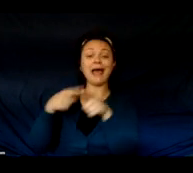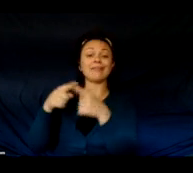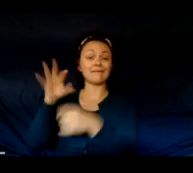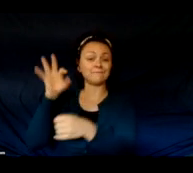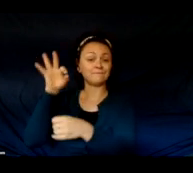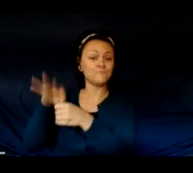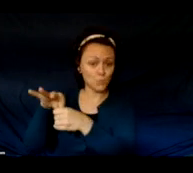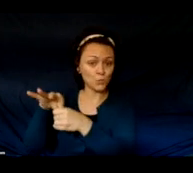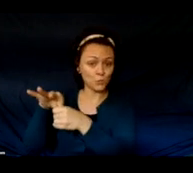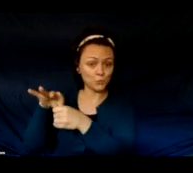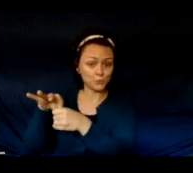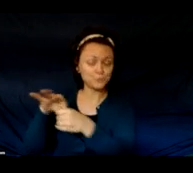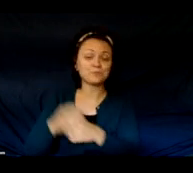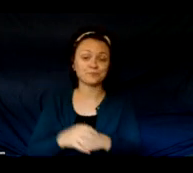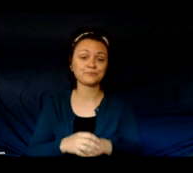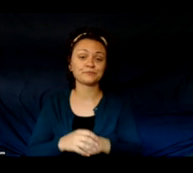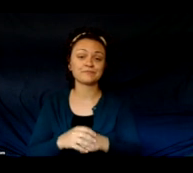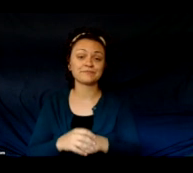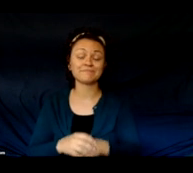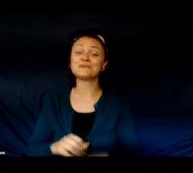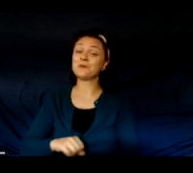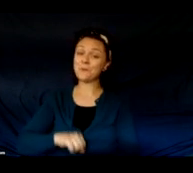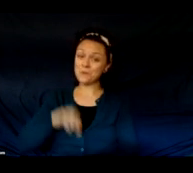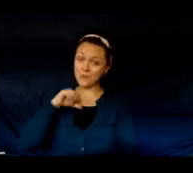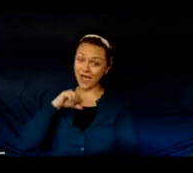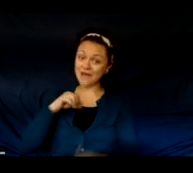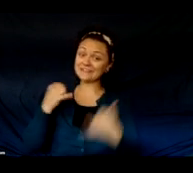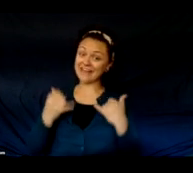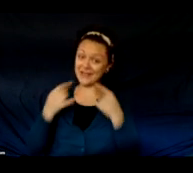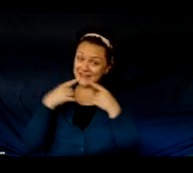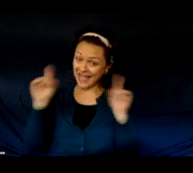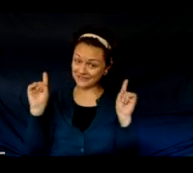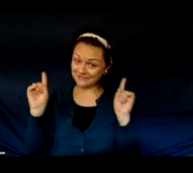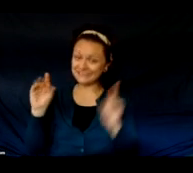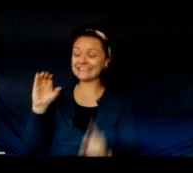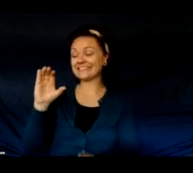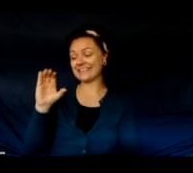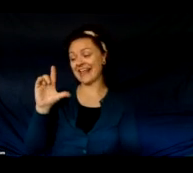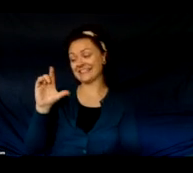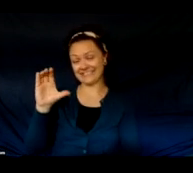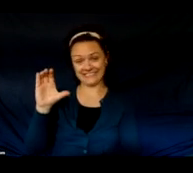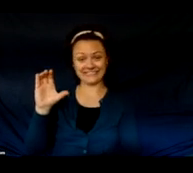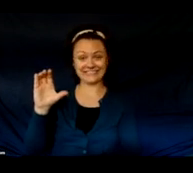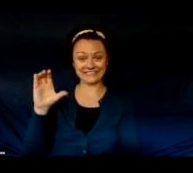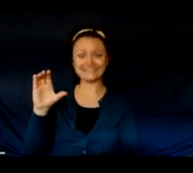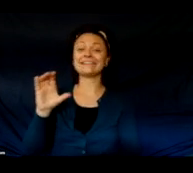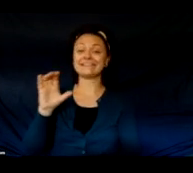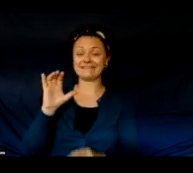We are proud to announce that the CLC logo was selected